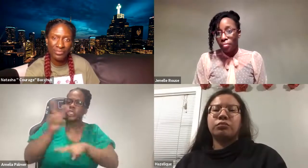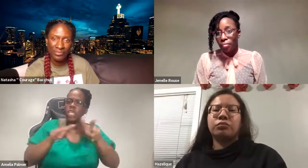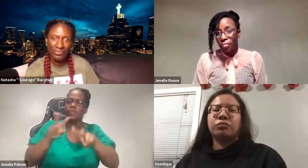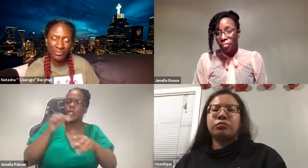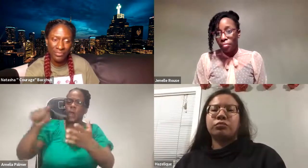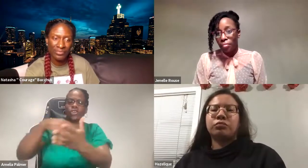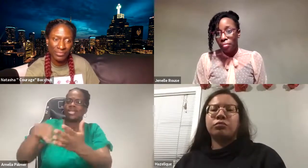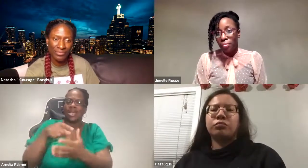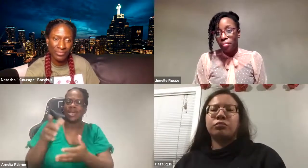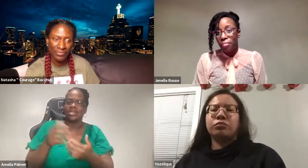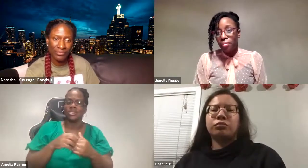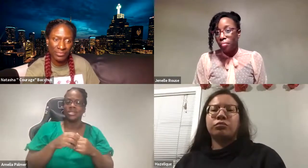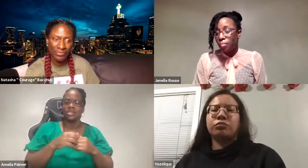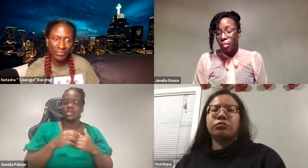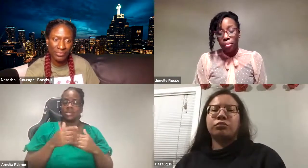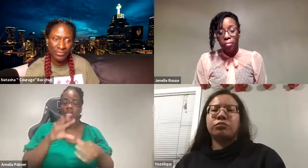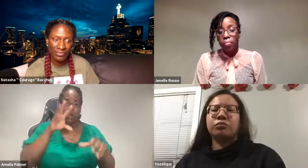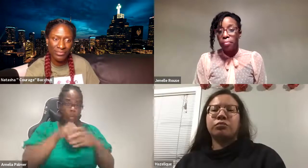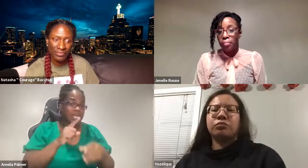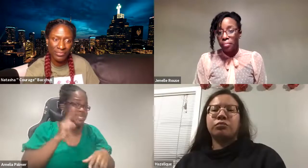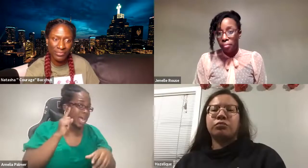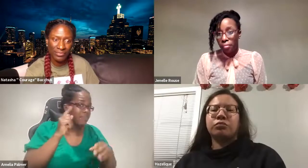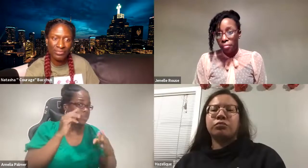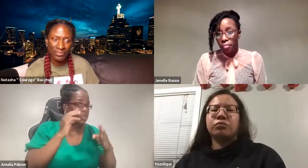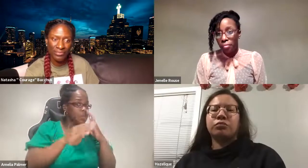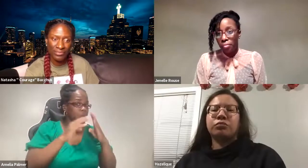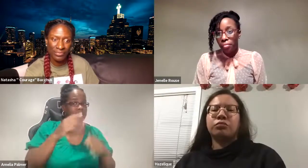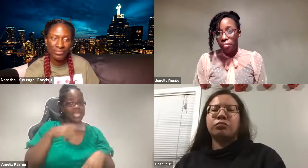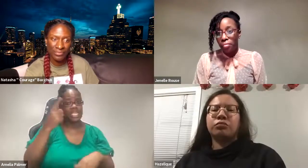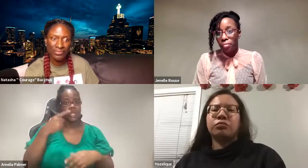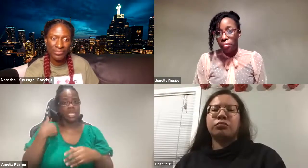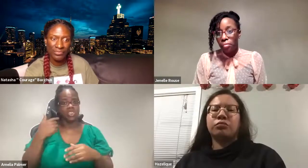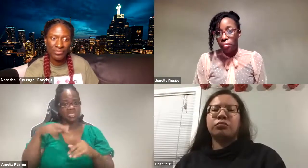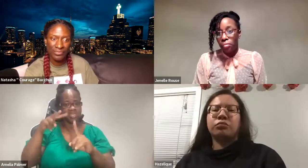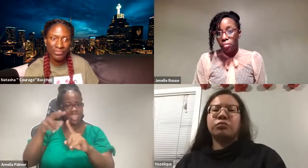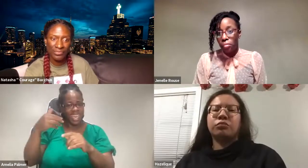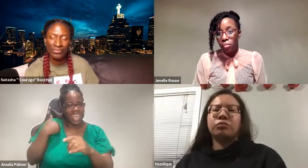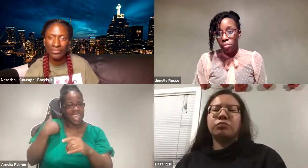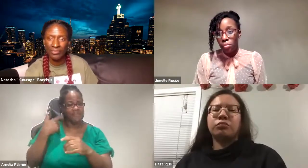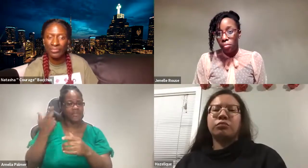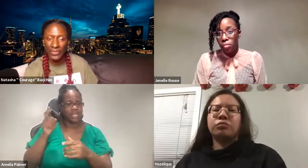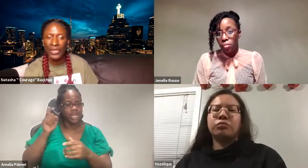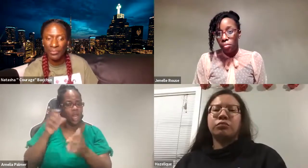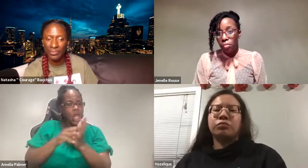sit back and you observe and you don't criticize in the deaf community and in the hearing community